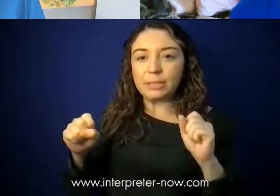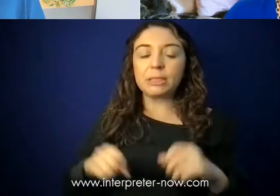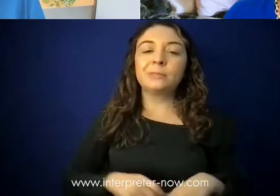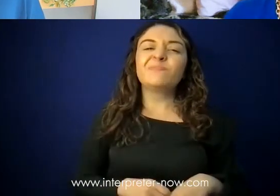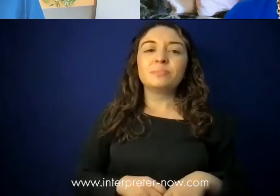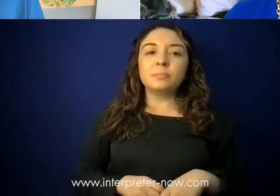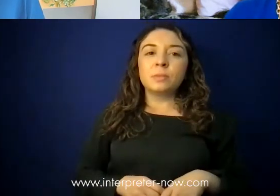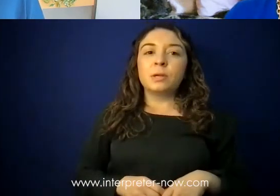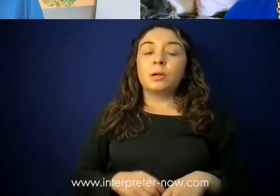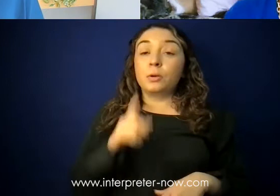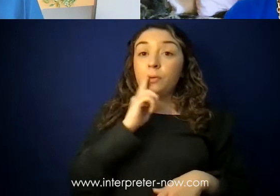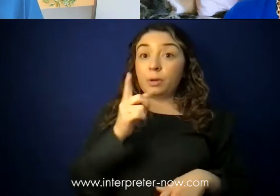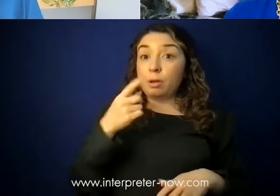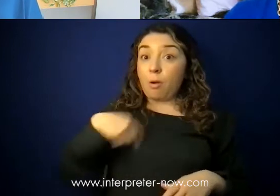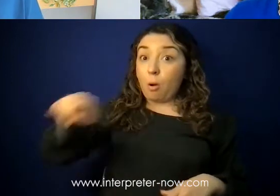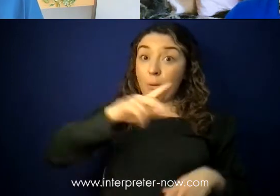we feel safe speaking up with another person.